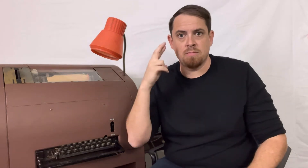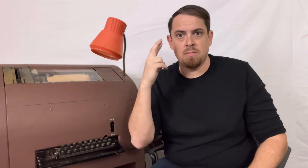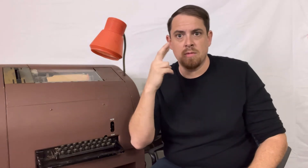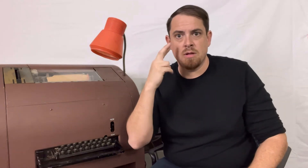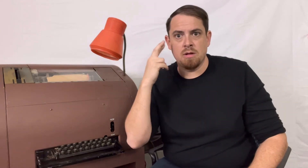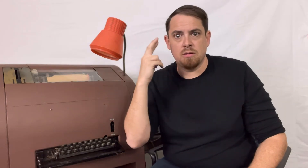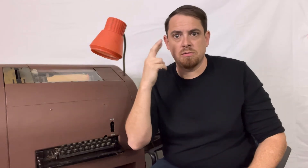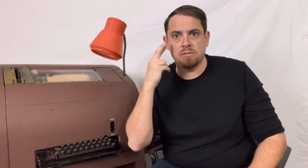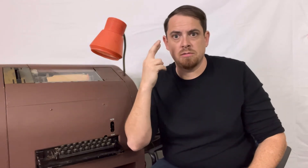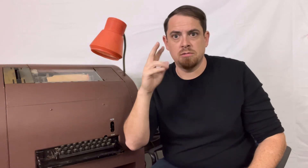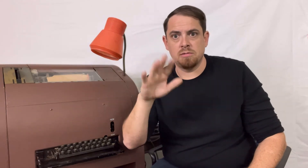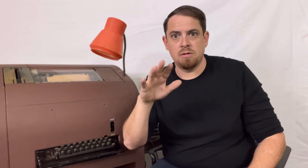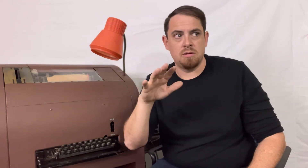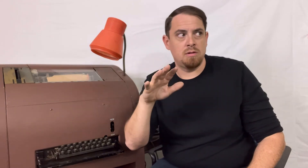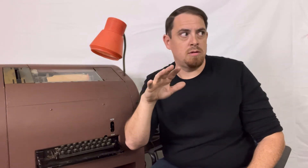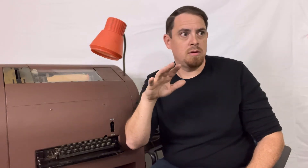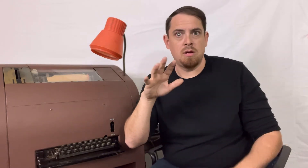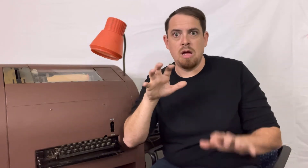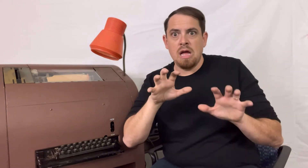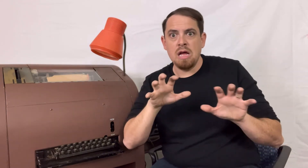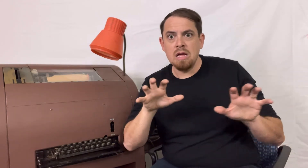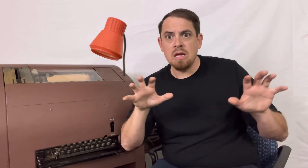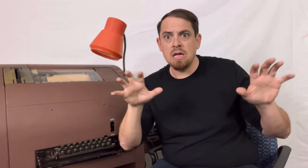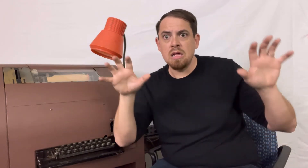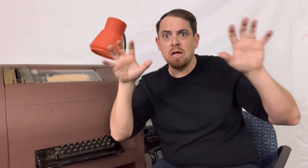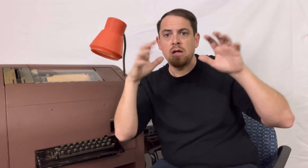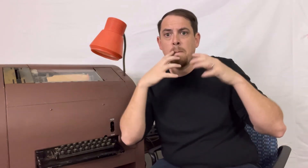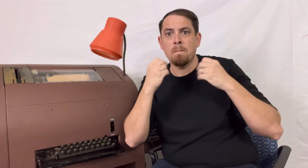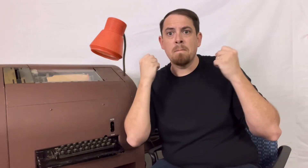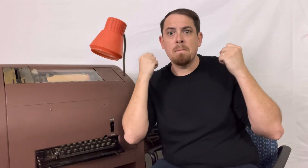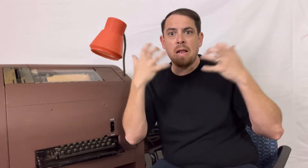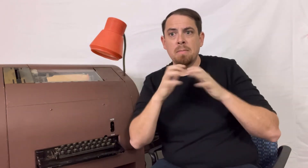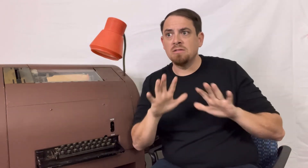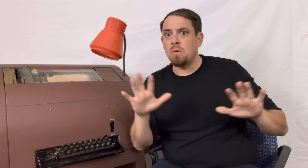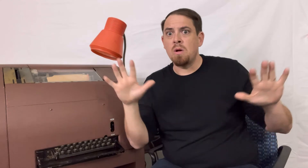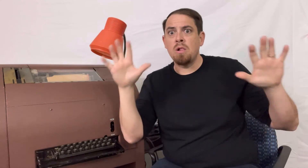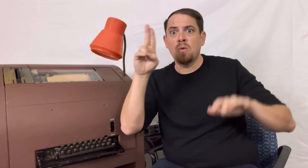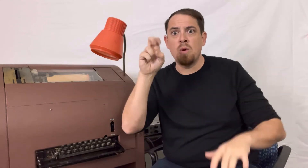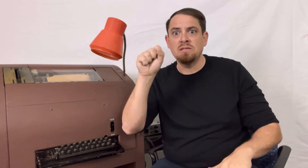They agreed to this without really realizing the scope and magnitude of that request